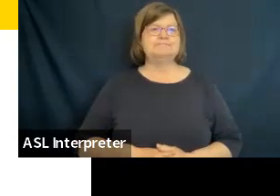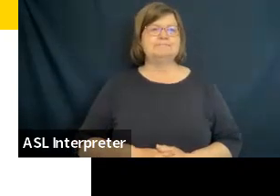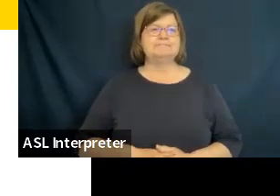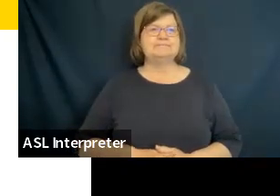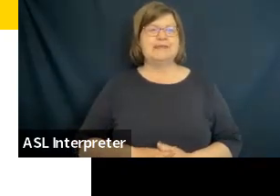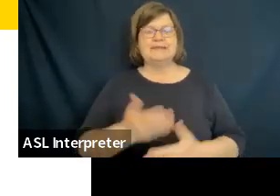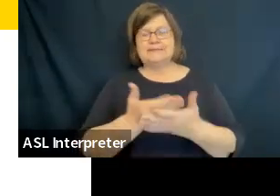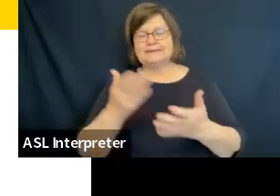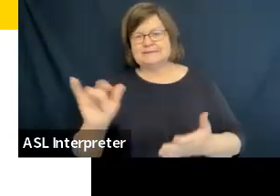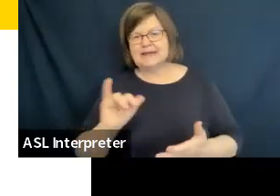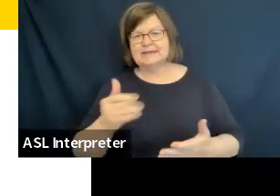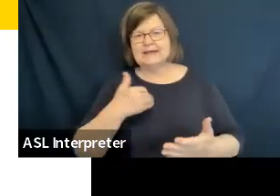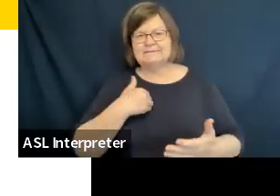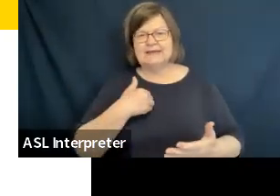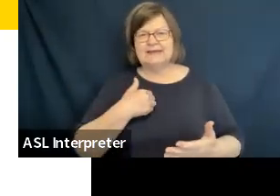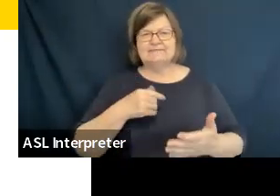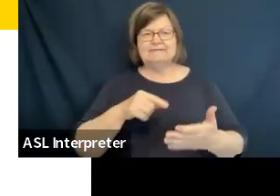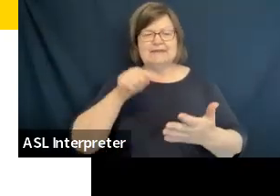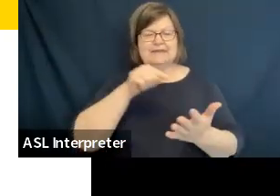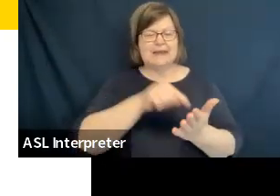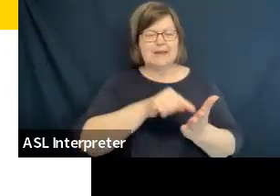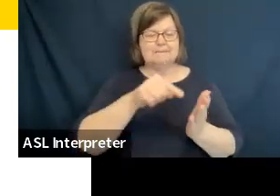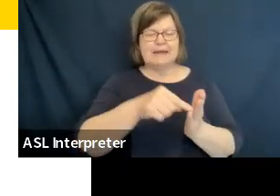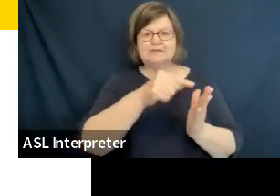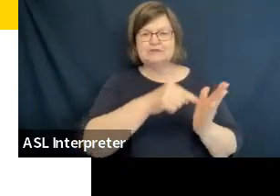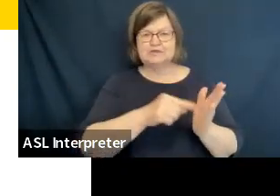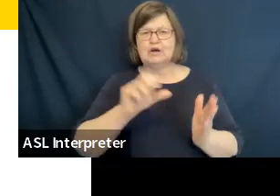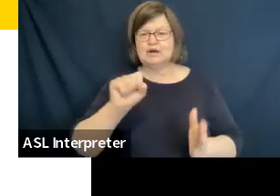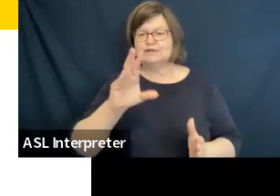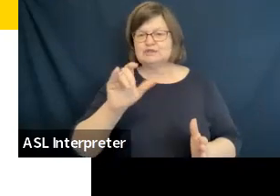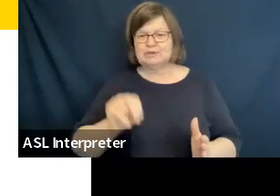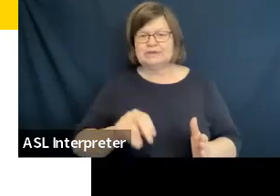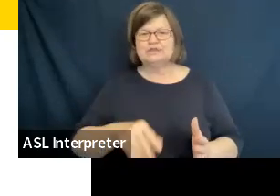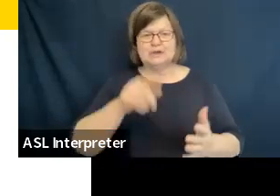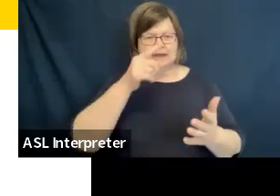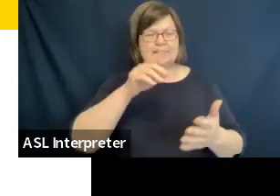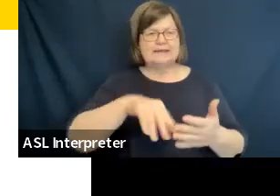things like having buttons on the screen for clicking through to next on a slide or something